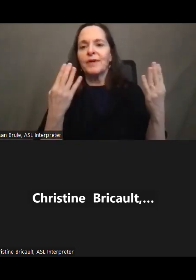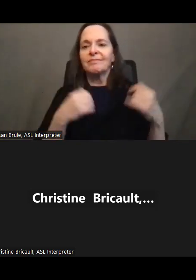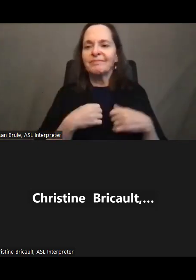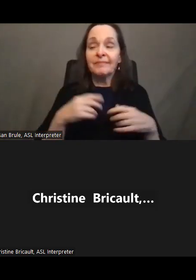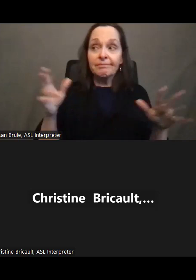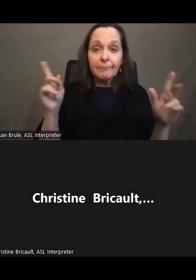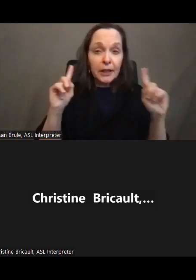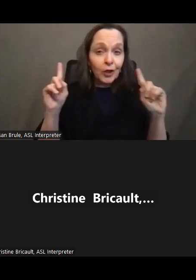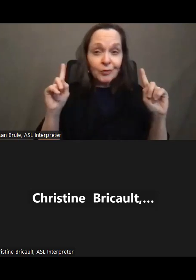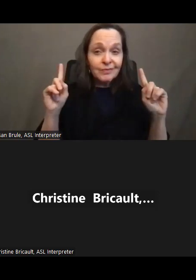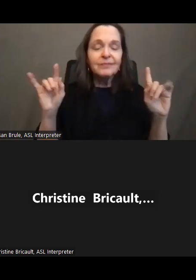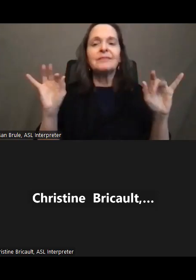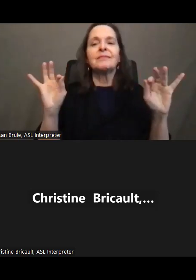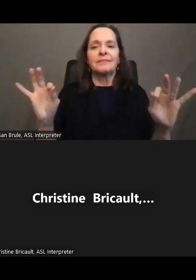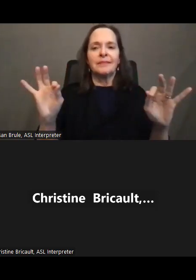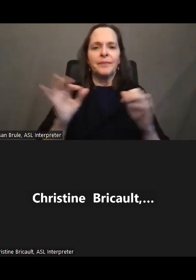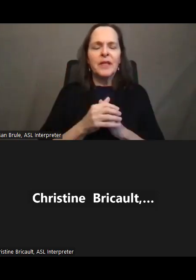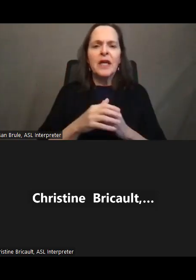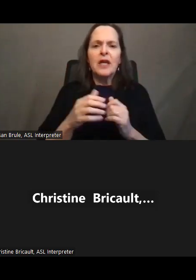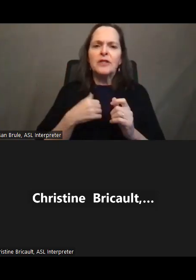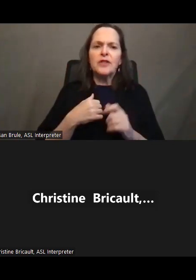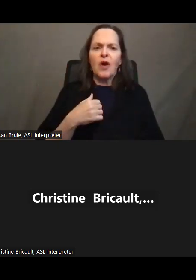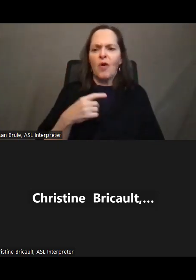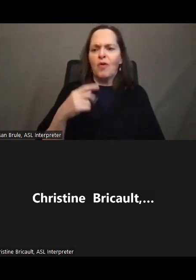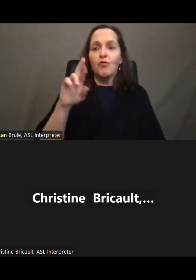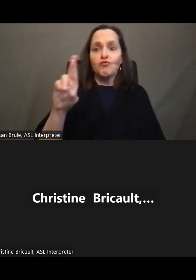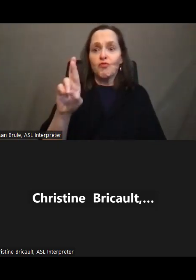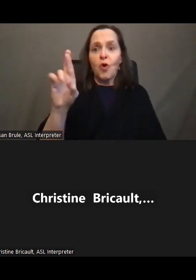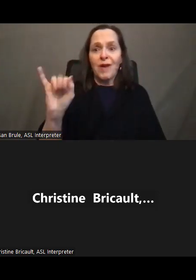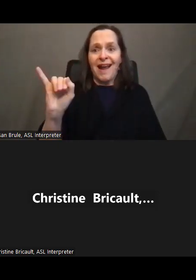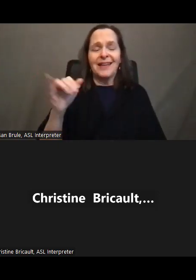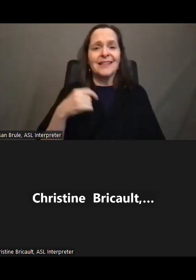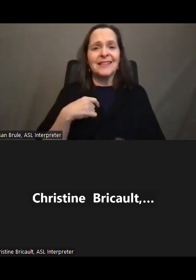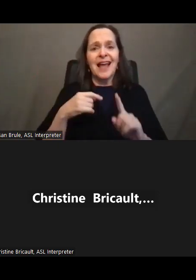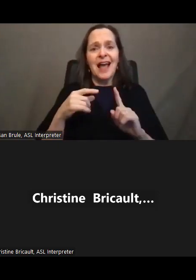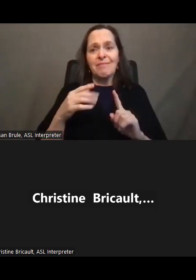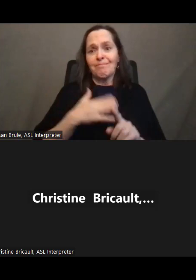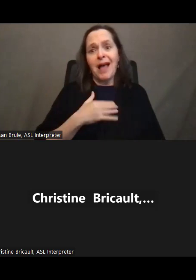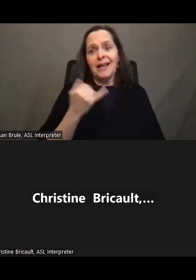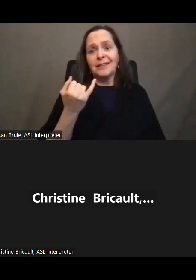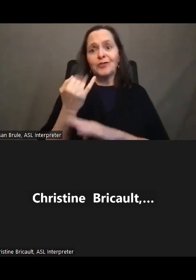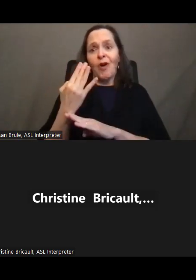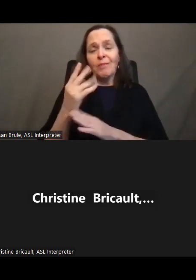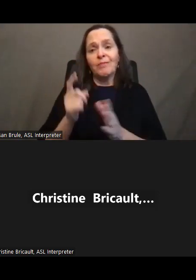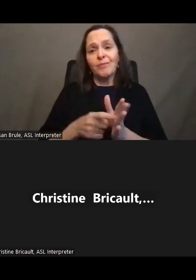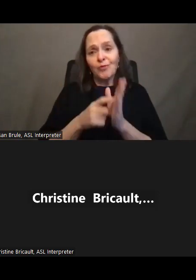So I've been to a few libraries throughout Rhode Island, as part of my job when I'm getting called to go out